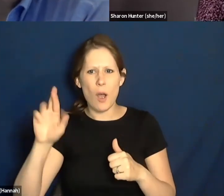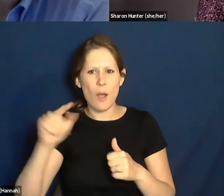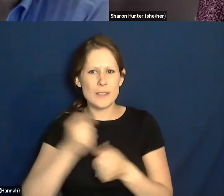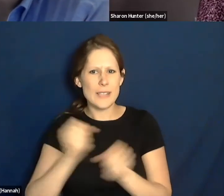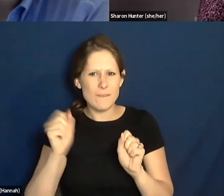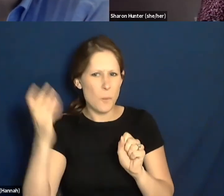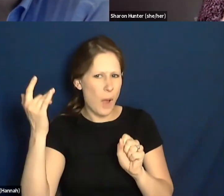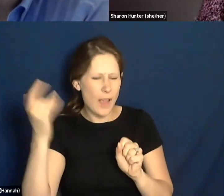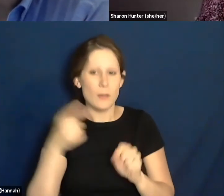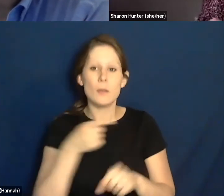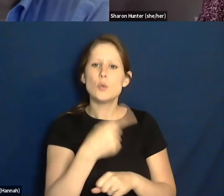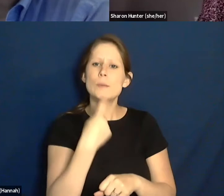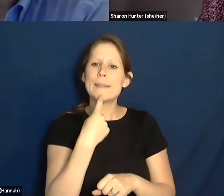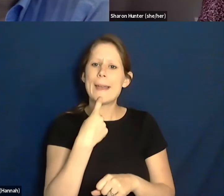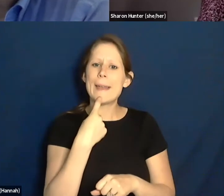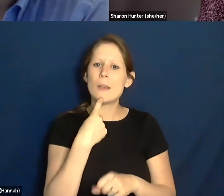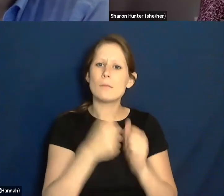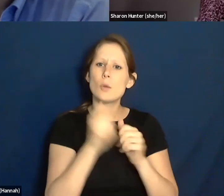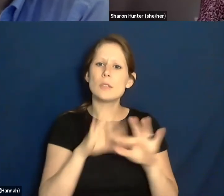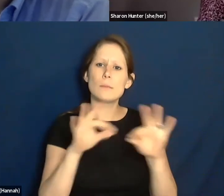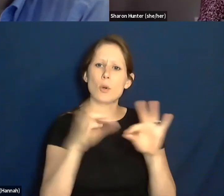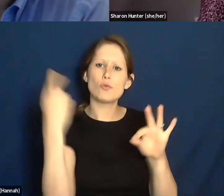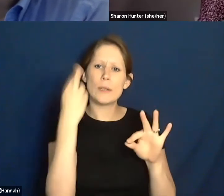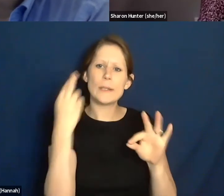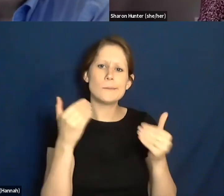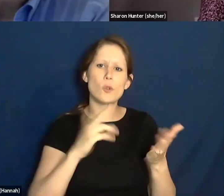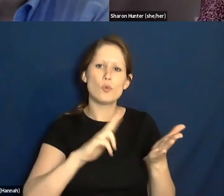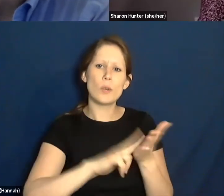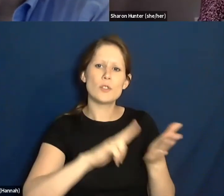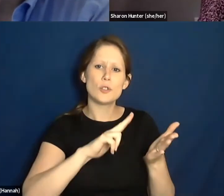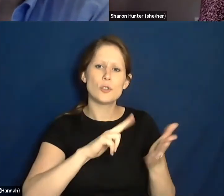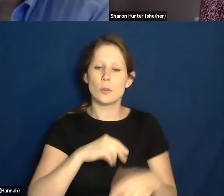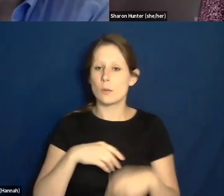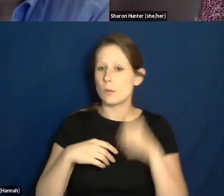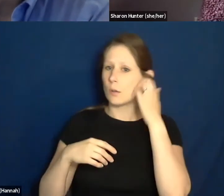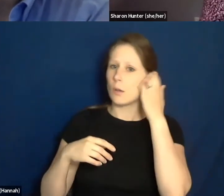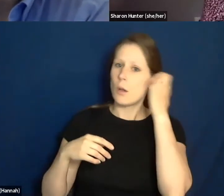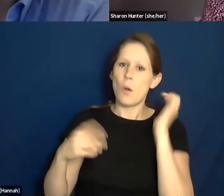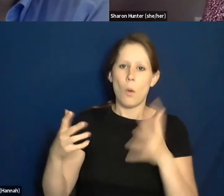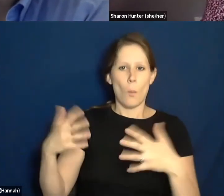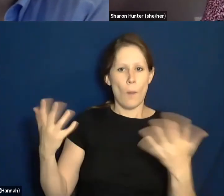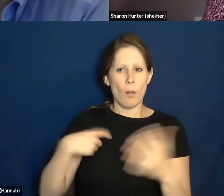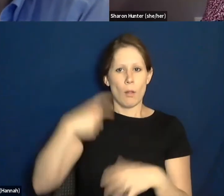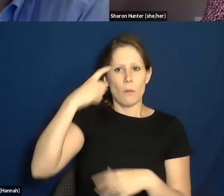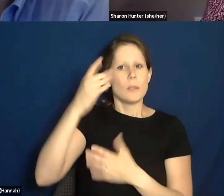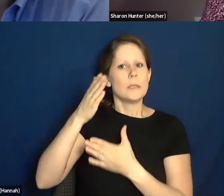you say is the important reason to do so? -- I'd say, choosing to do the protocols